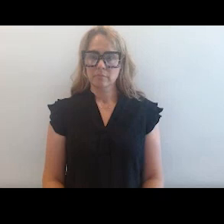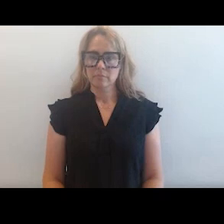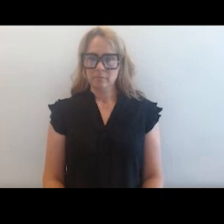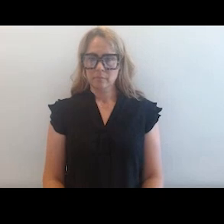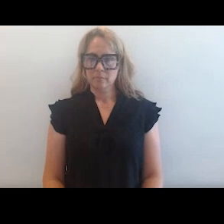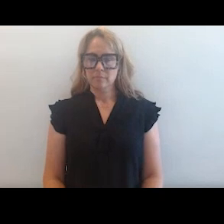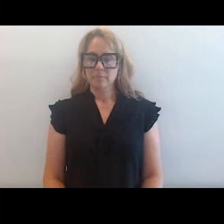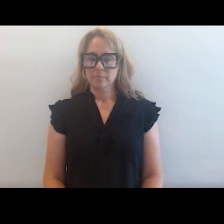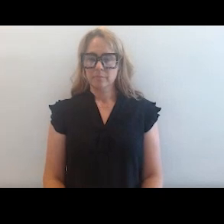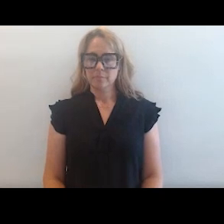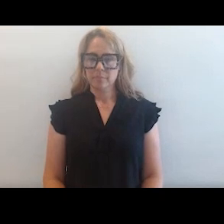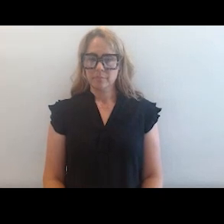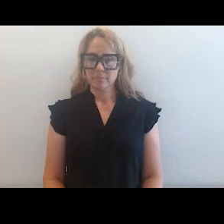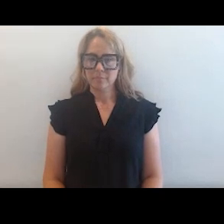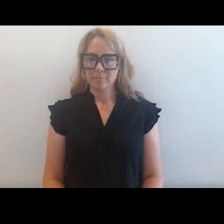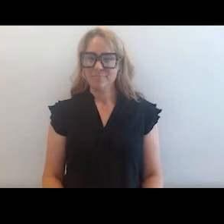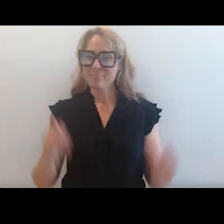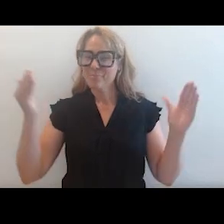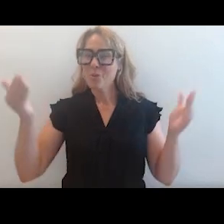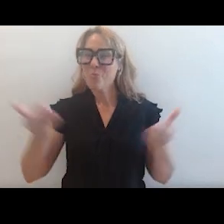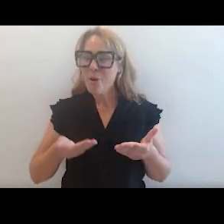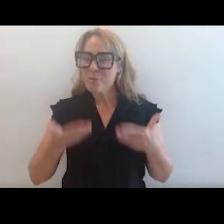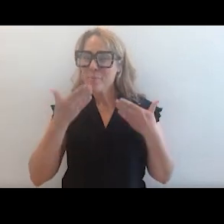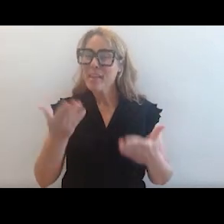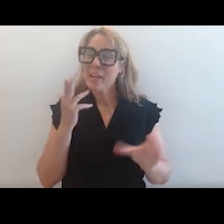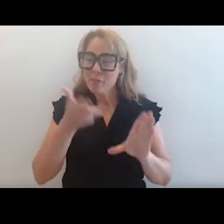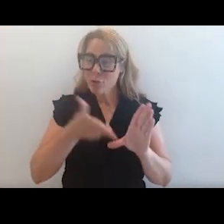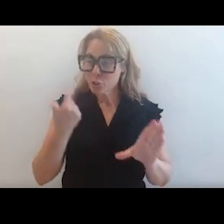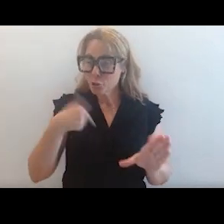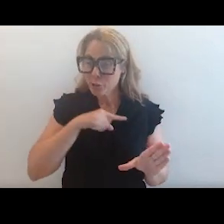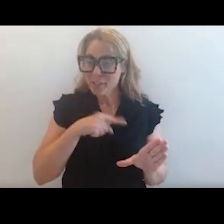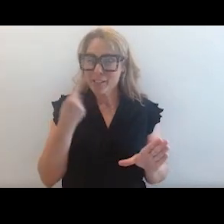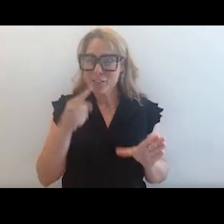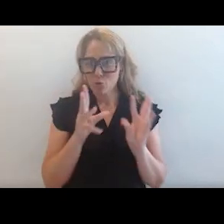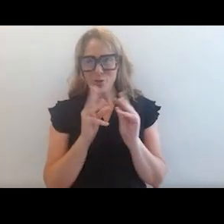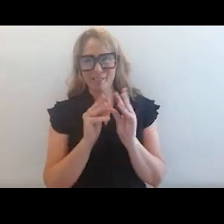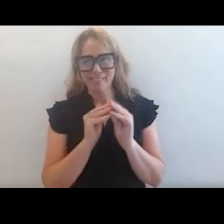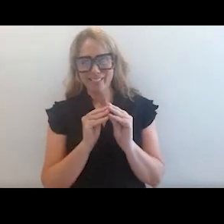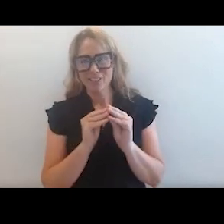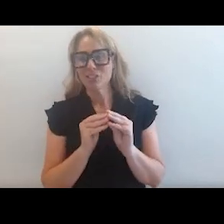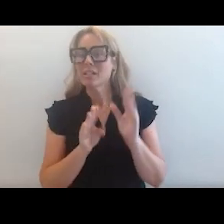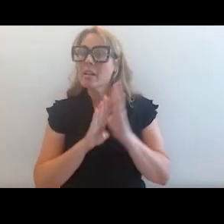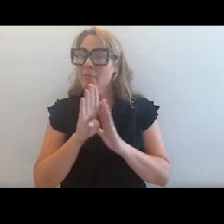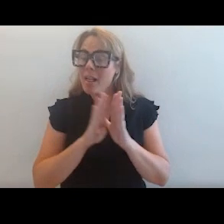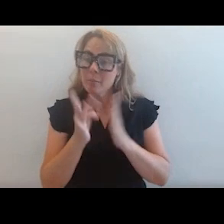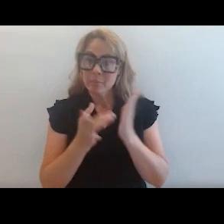[Alex Brock] Welcome and thank you for joining us for our session, “Developing Technology-Based